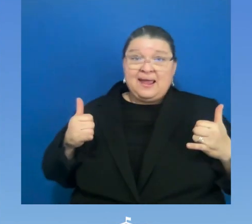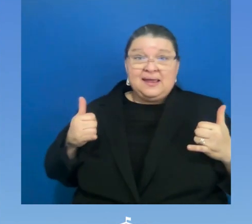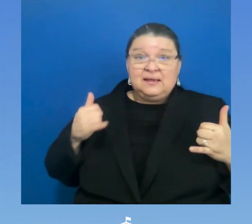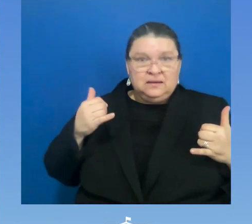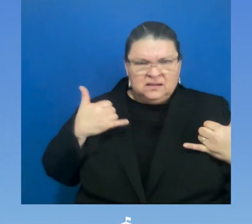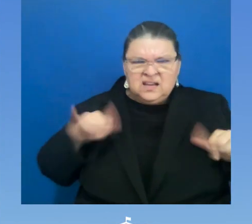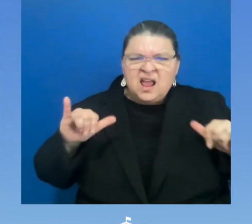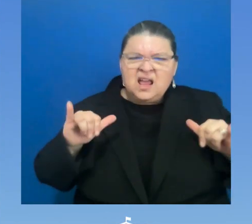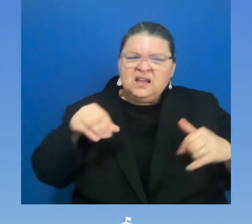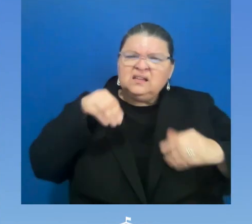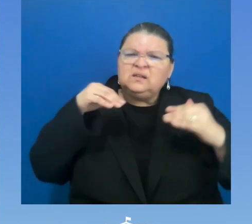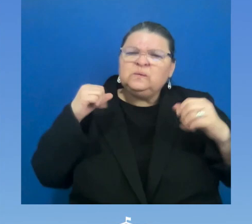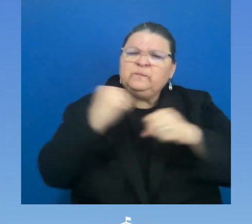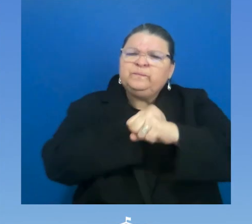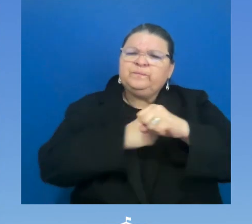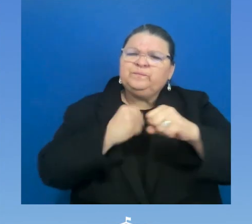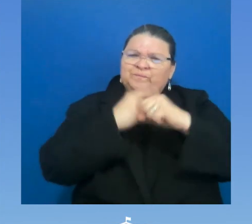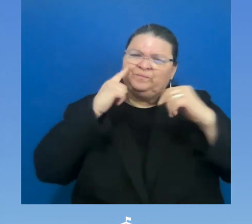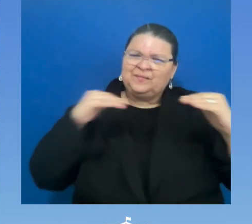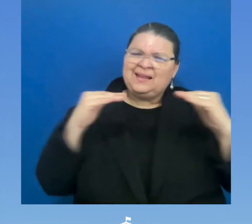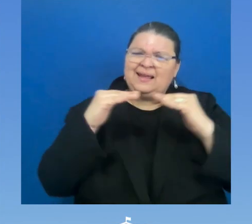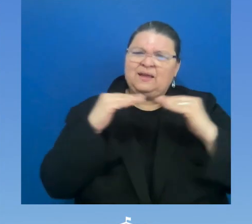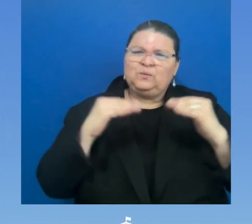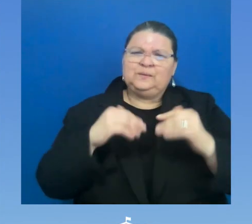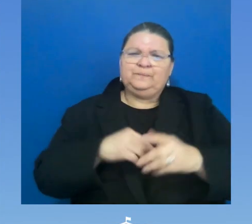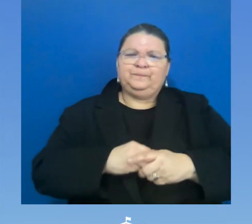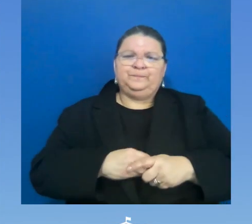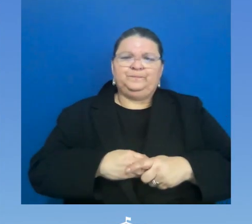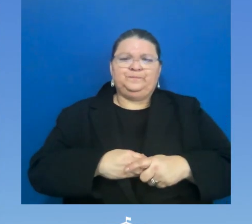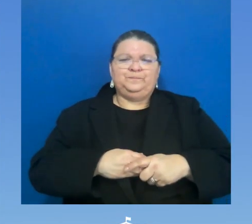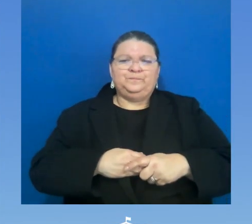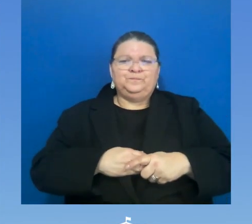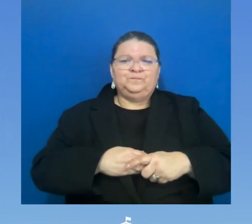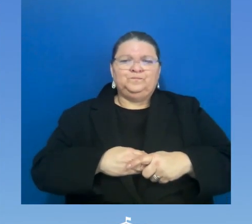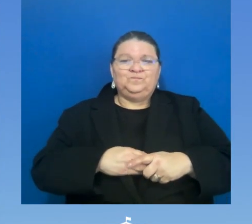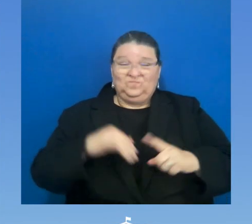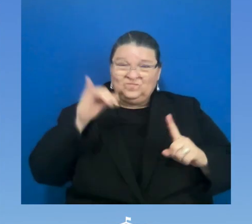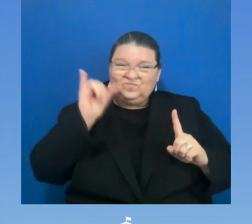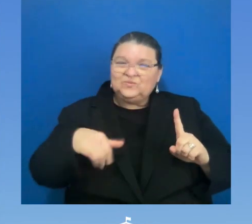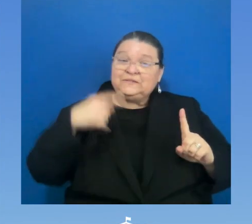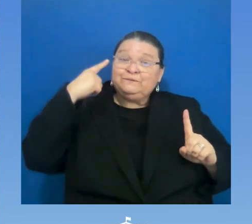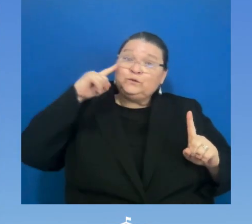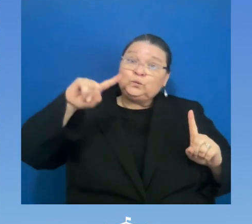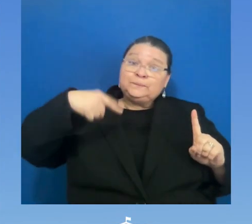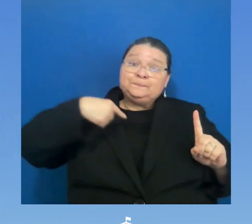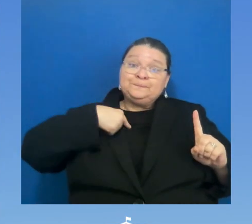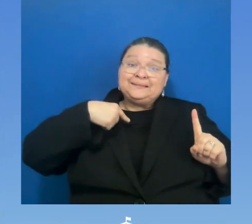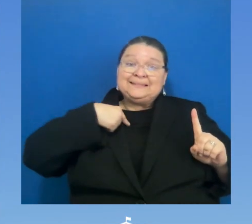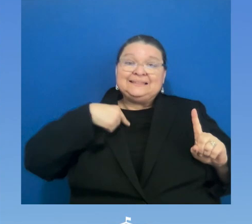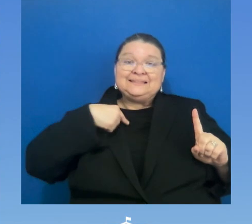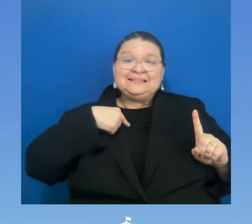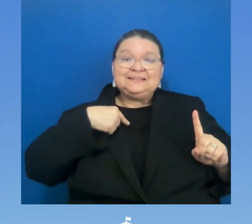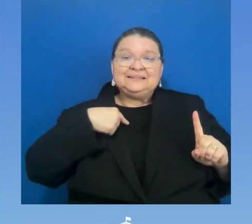in a different position, fighting for that as well. But I think, for me, when I read about the team -- and I consider them my team still,